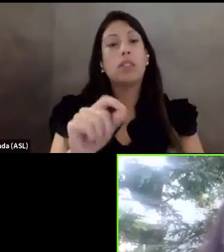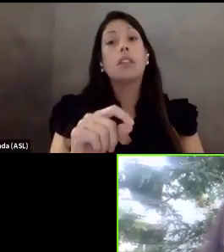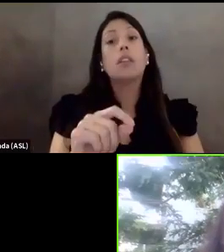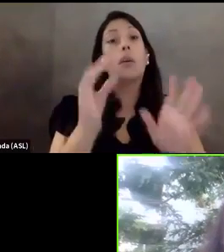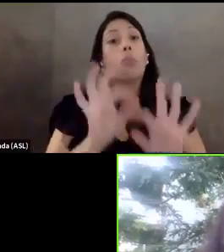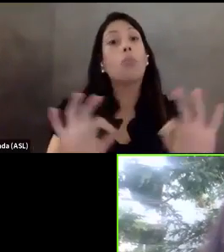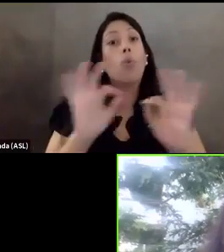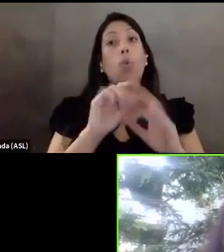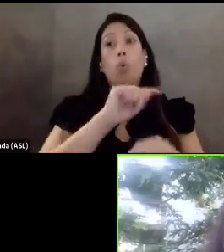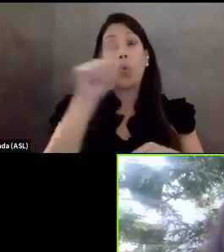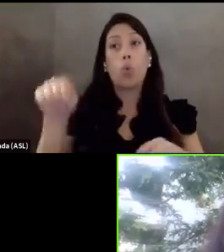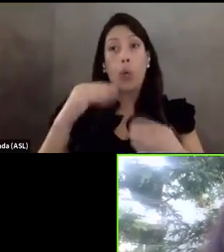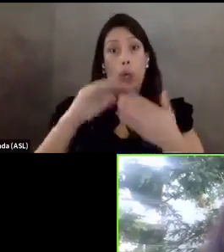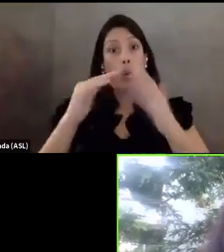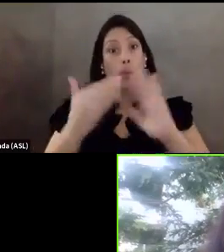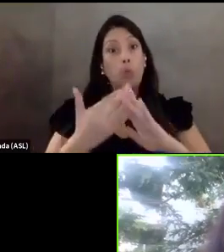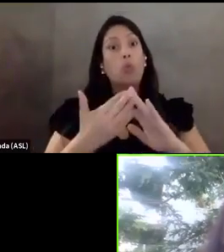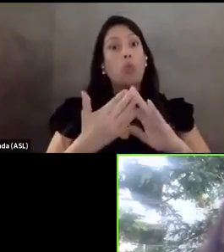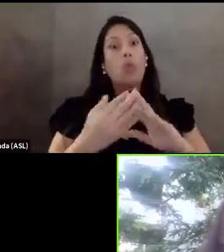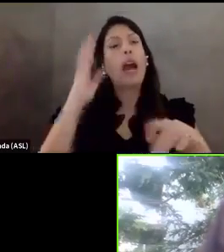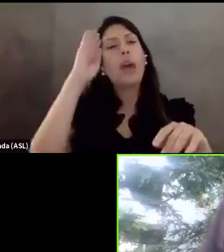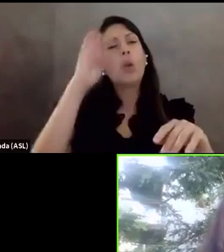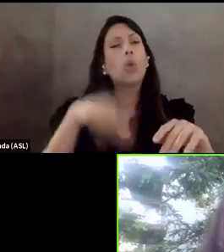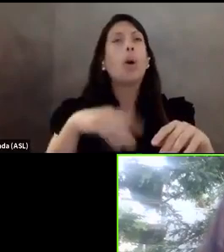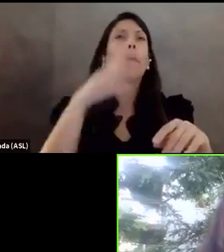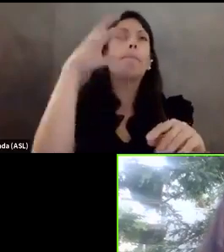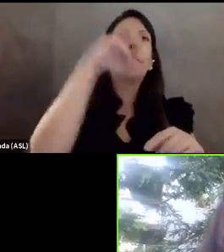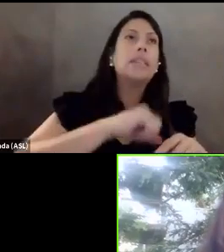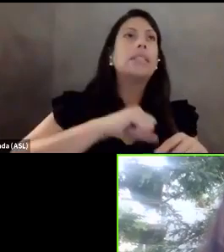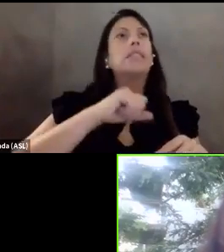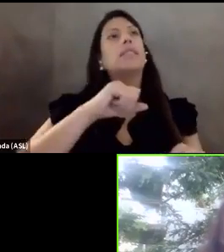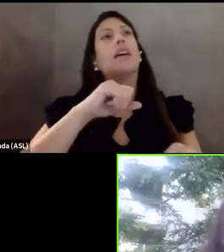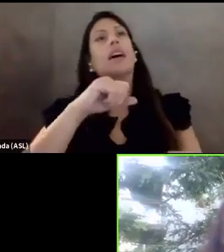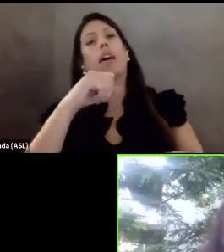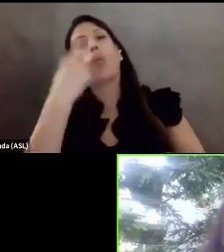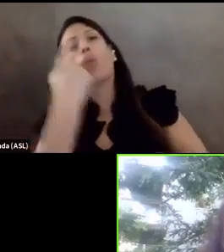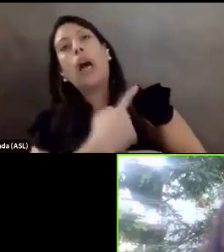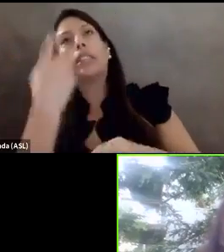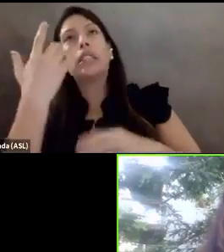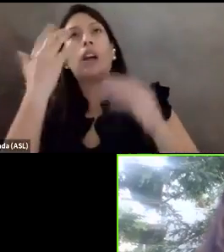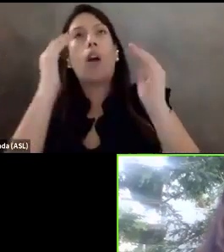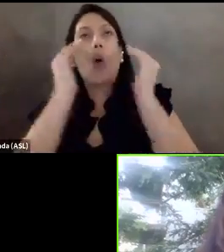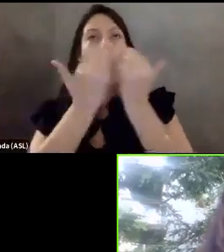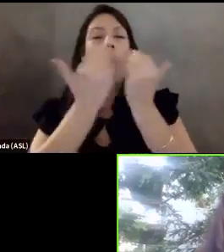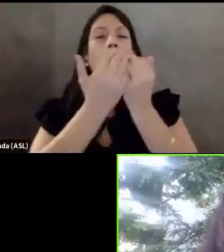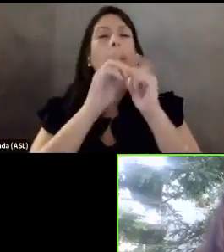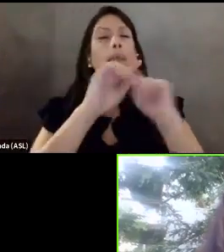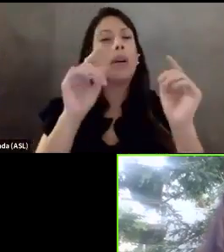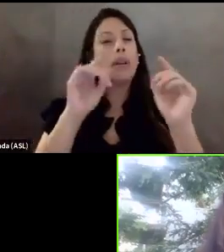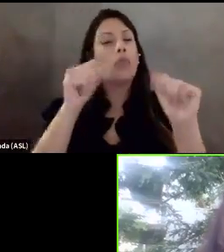the longer goal right now of reopening our schools for in-person learning,